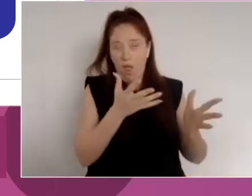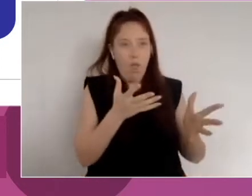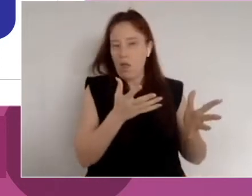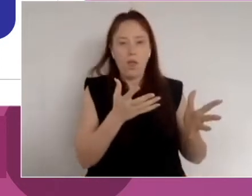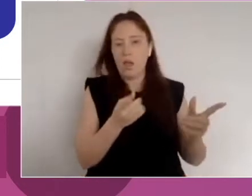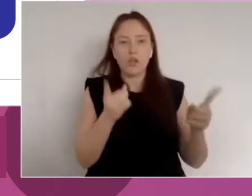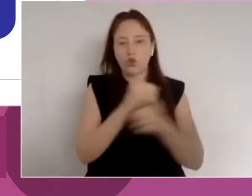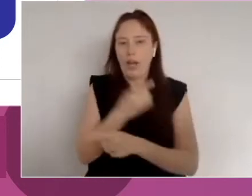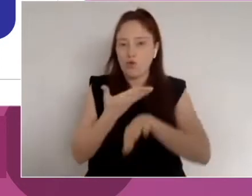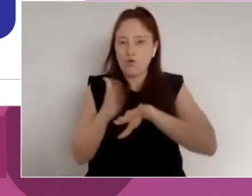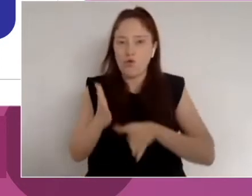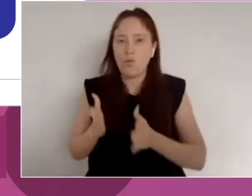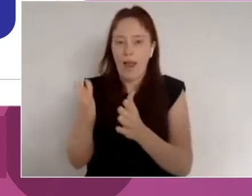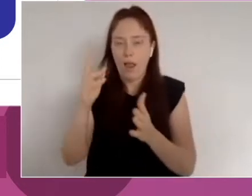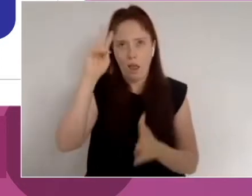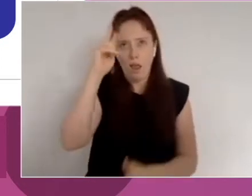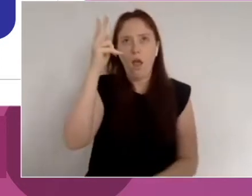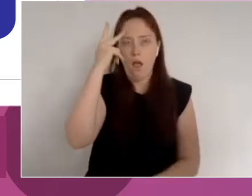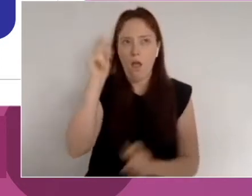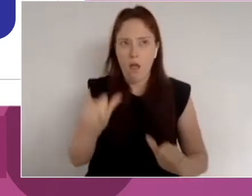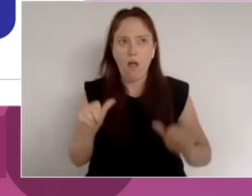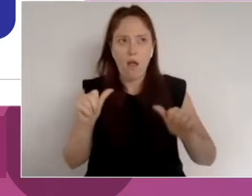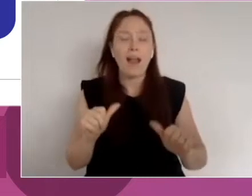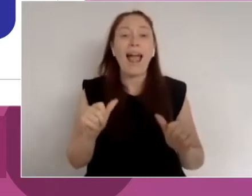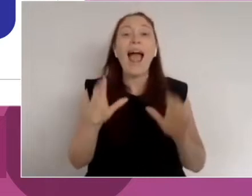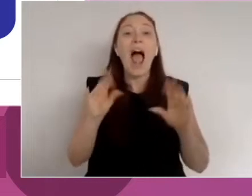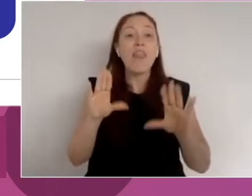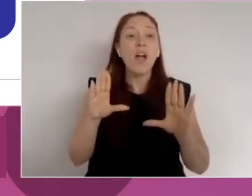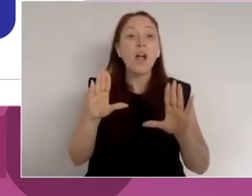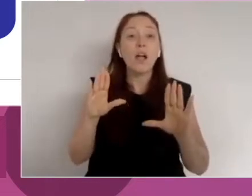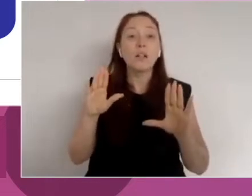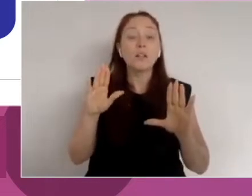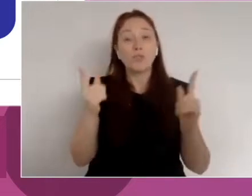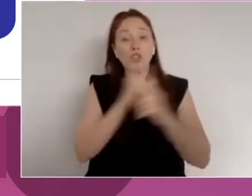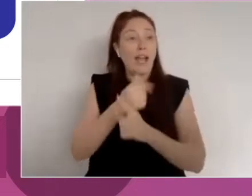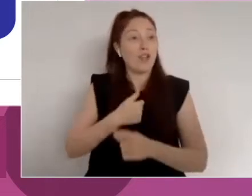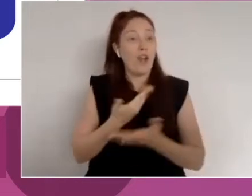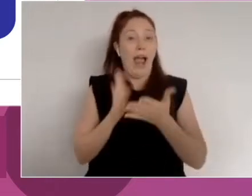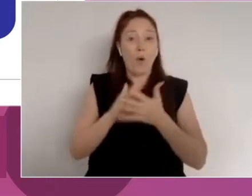our thinking, but also then being disciplined to actually, if you like, seed our place a bit,